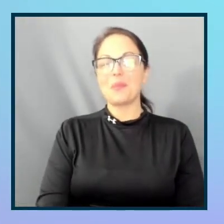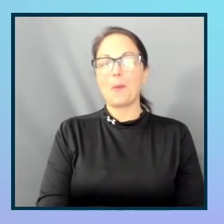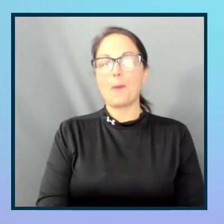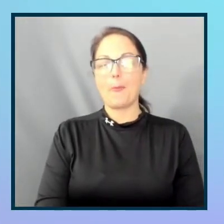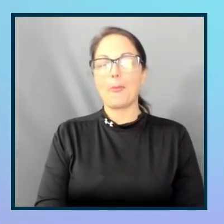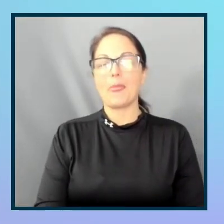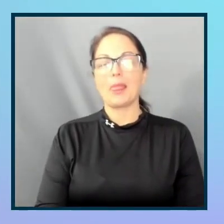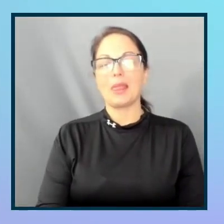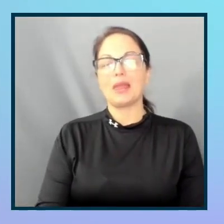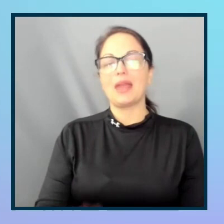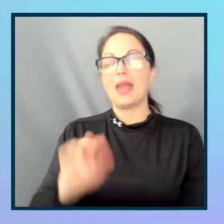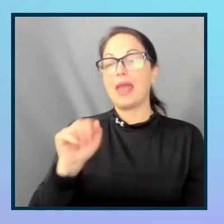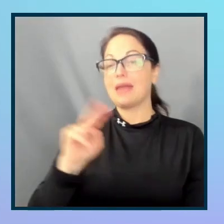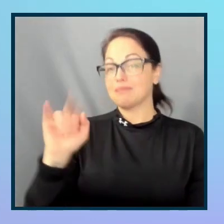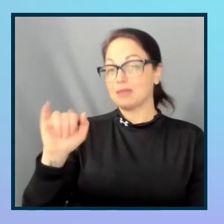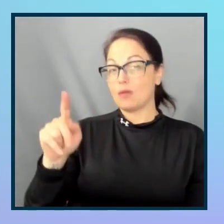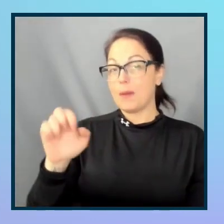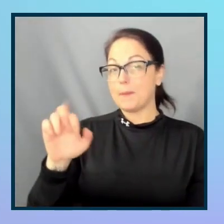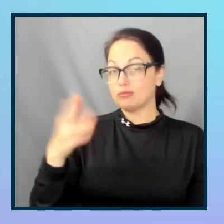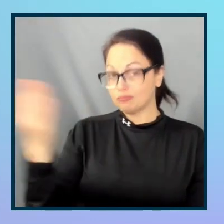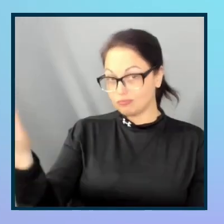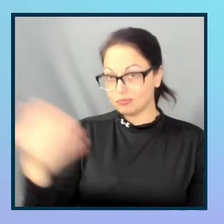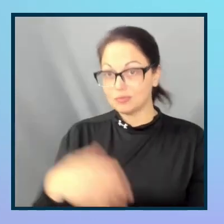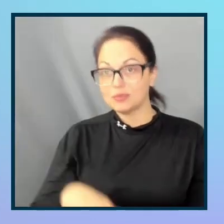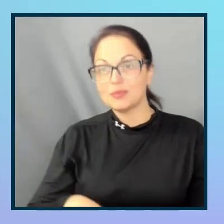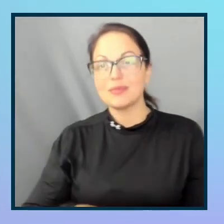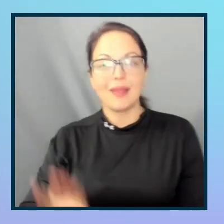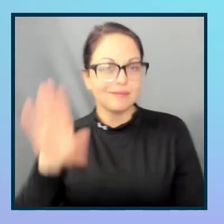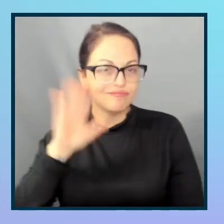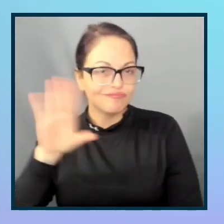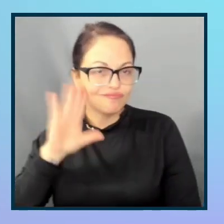November, let's go to you. Hi, I'm November Champion.